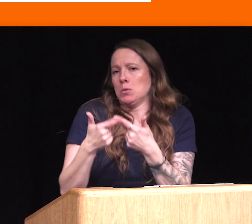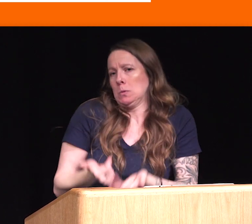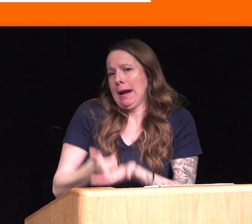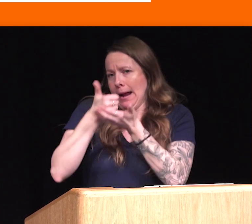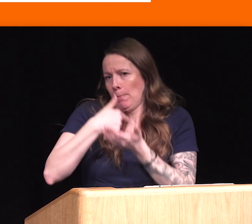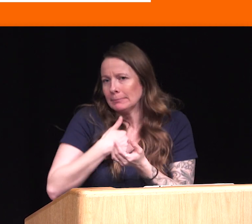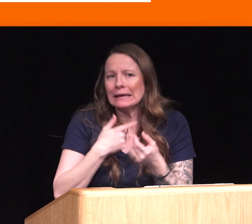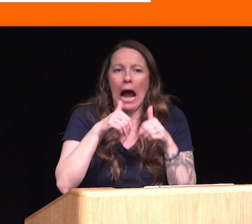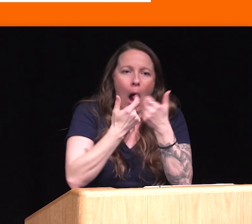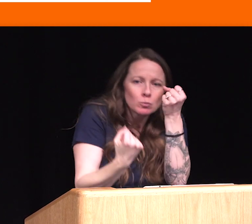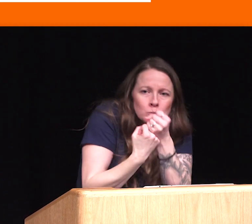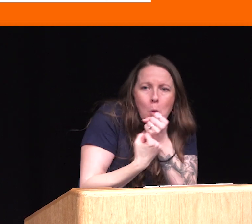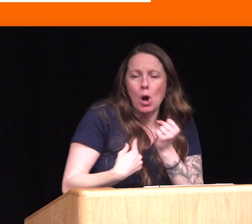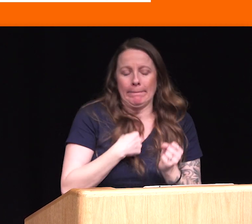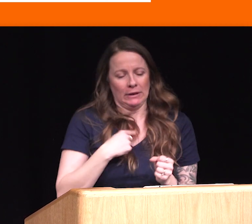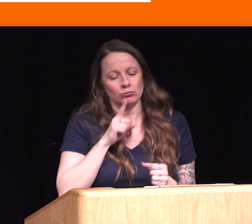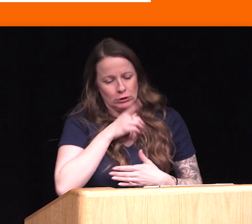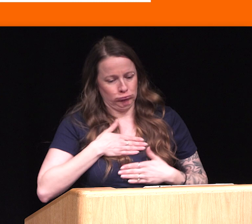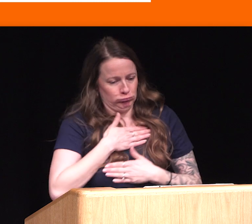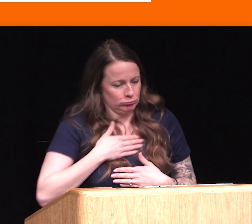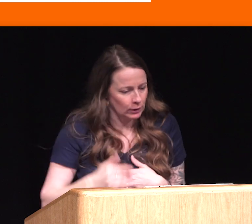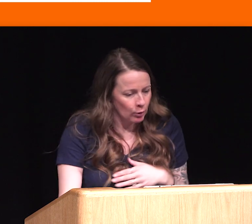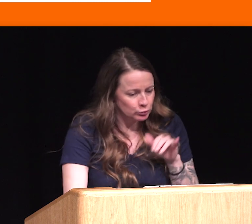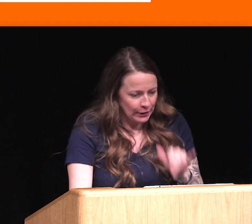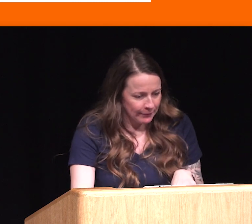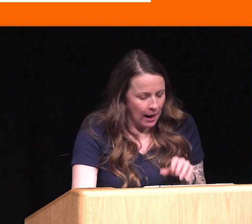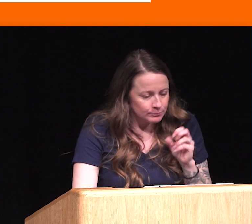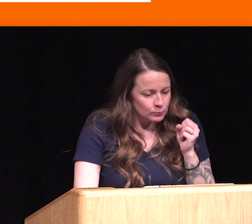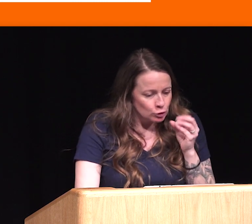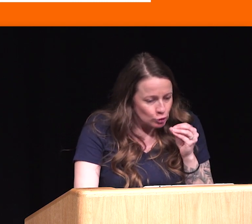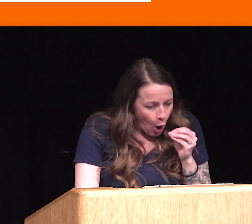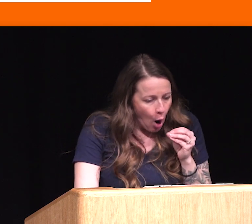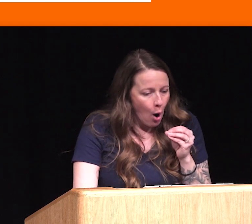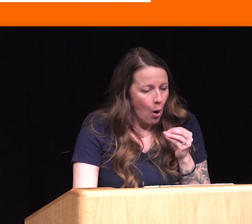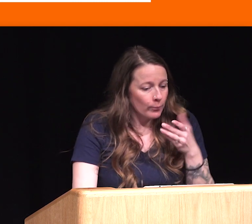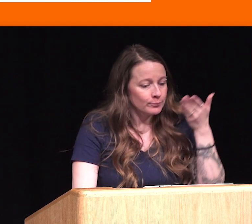He really thought hard about how to support me and how to improve the situation for me.